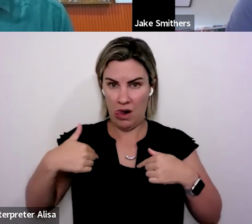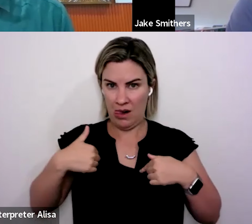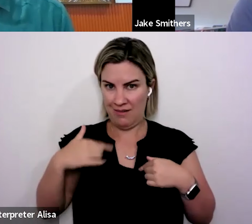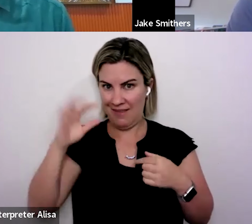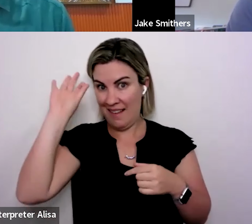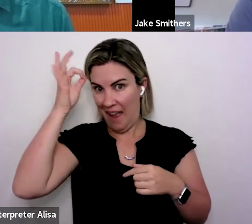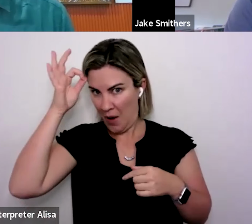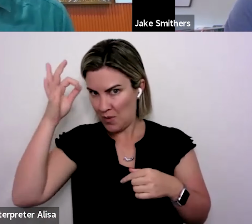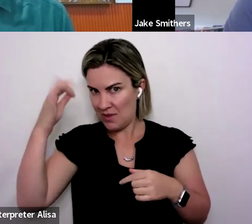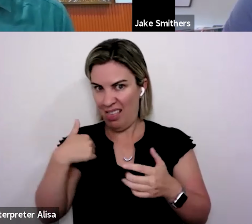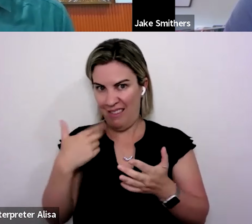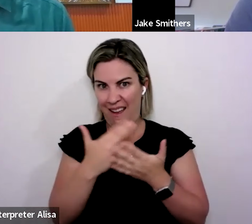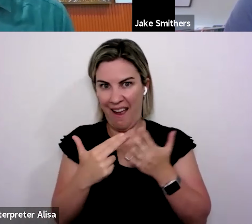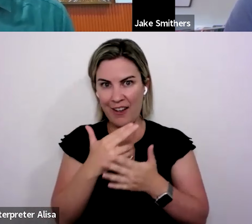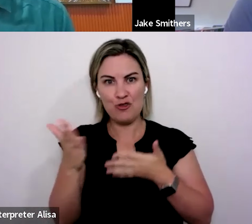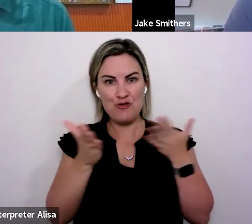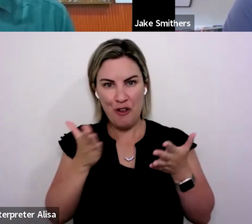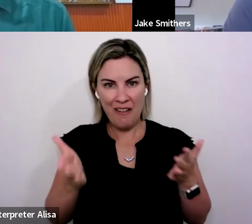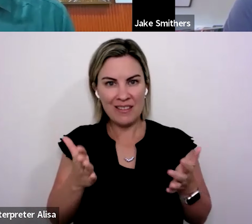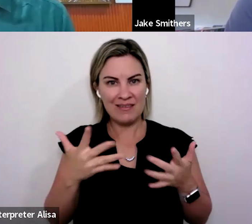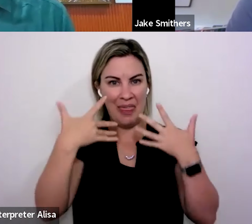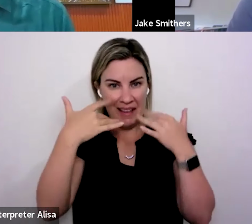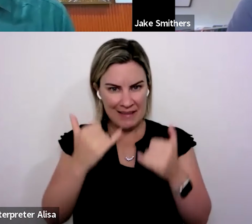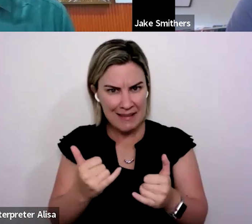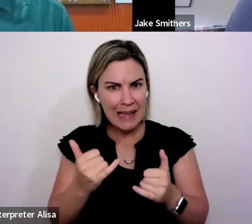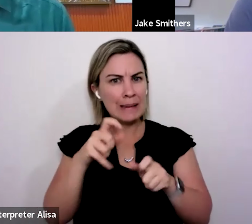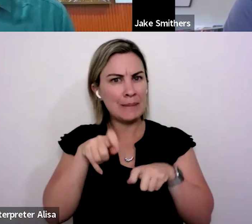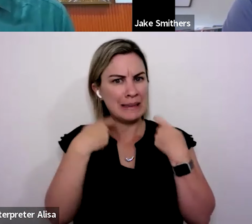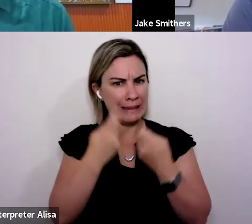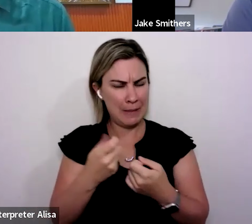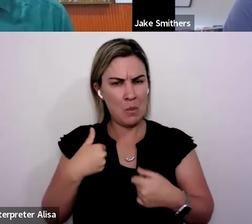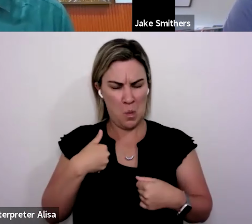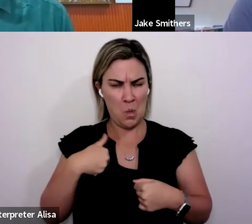Services and in the Assessment team, understand the importance of following these protocols,